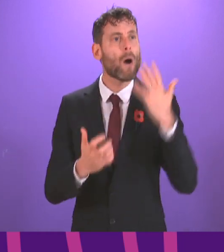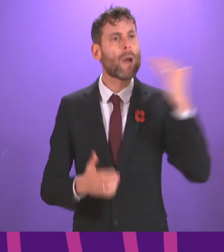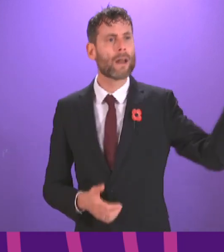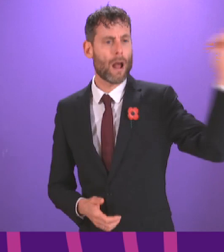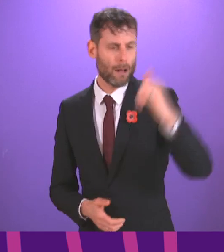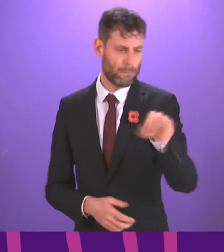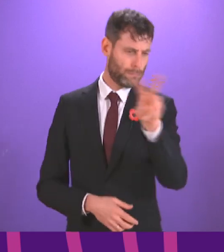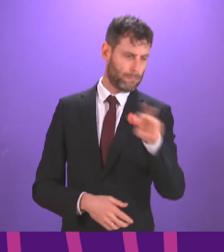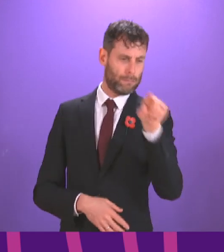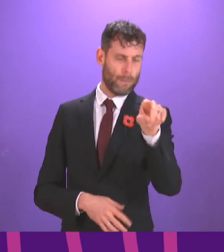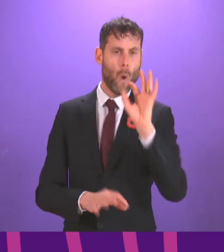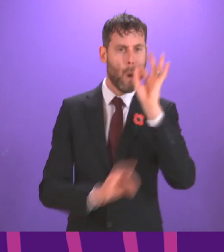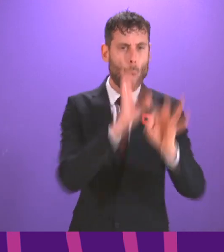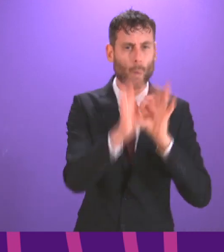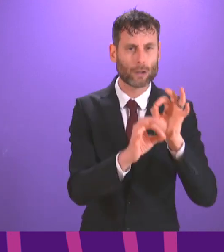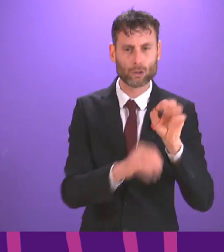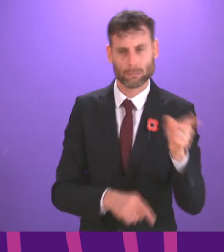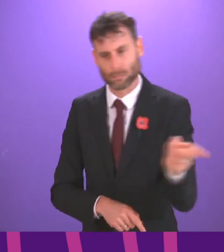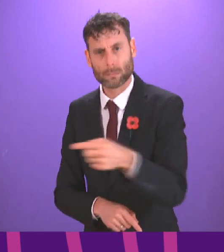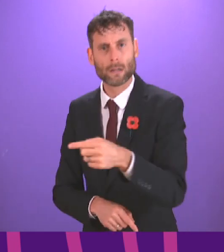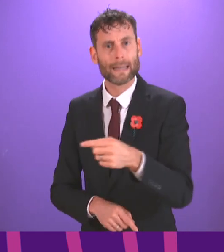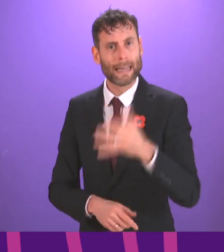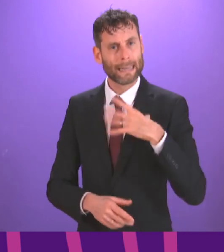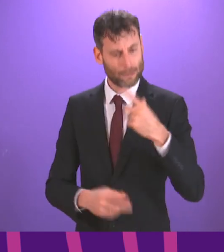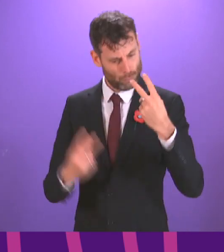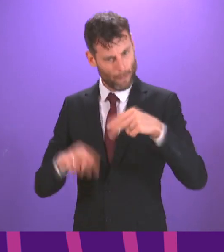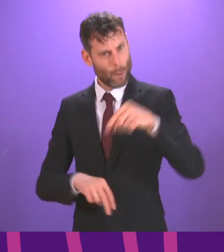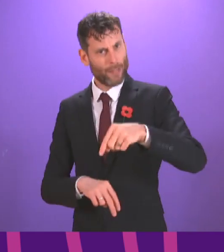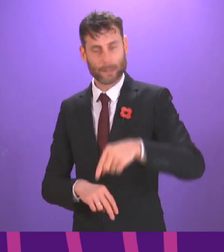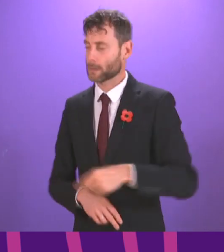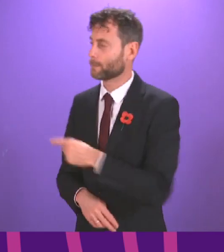The First Minister (Nicola Sturgeon): I declare an interest, because Mohammad Asif